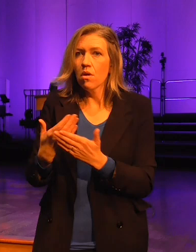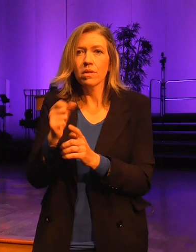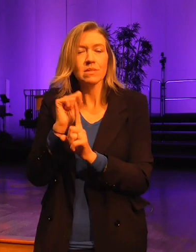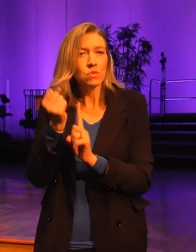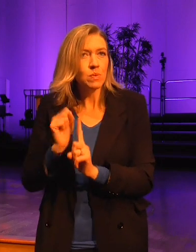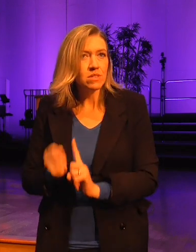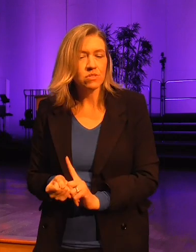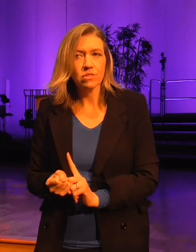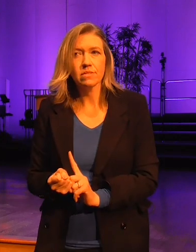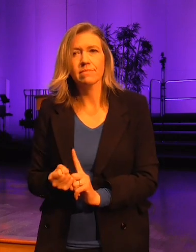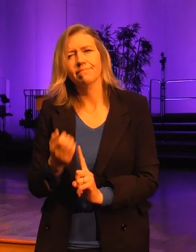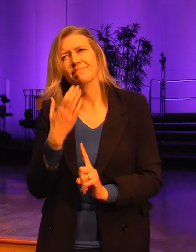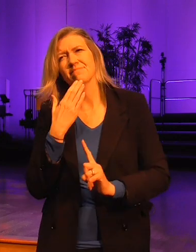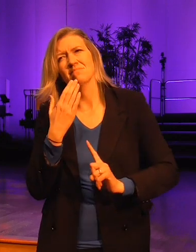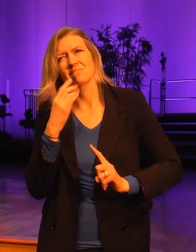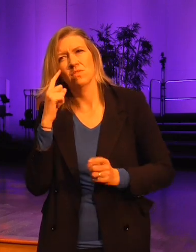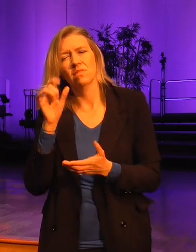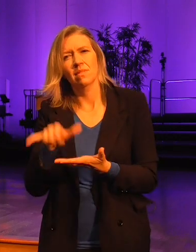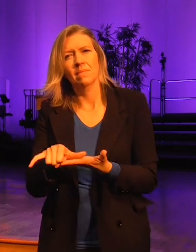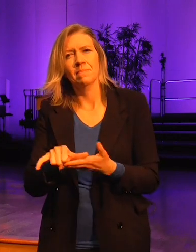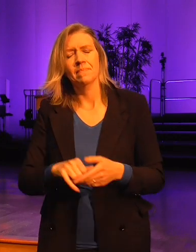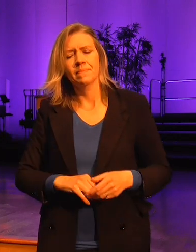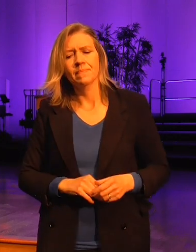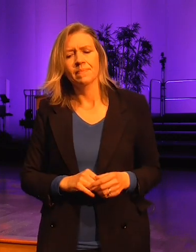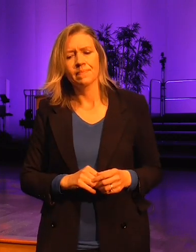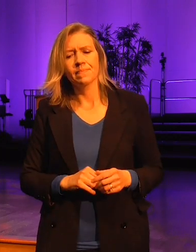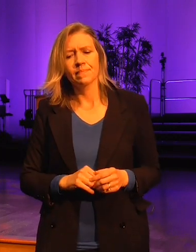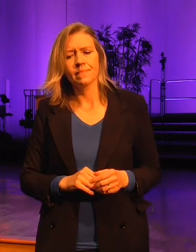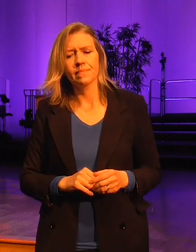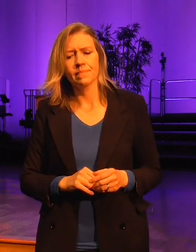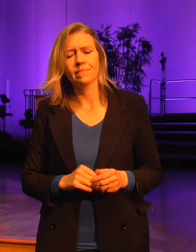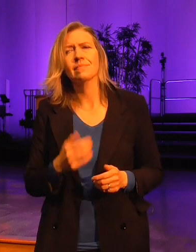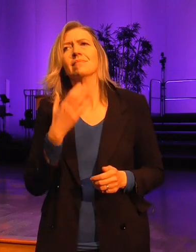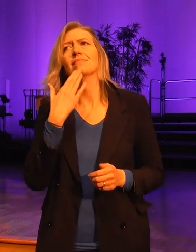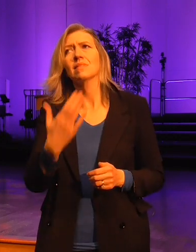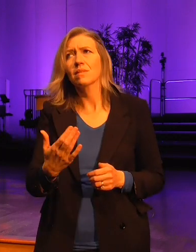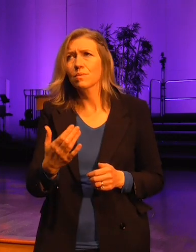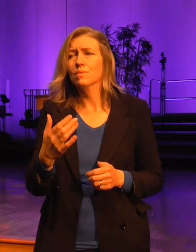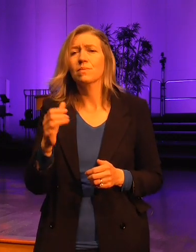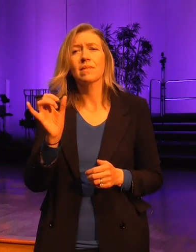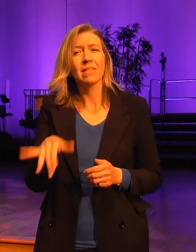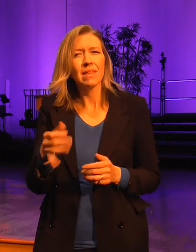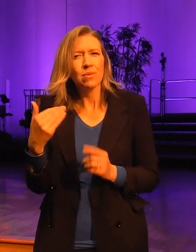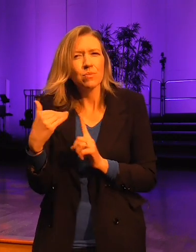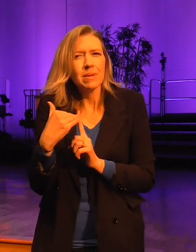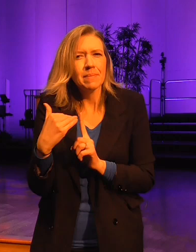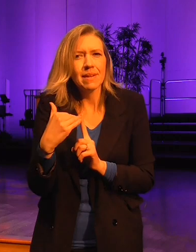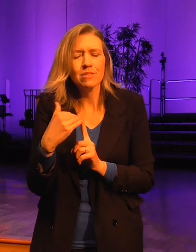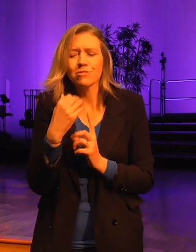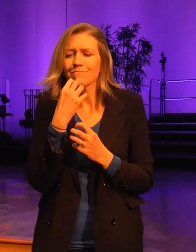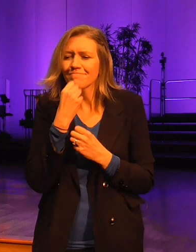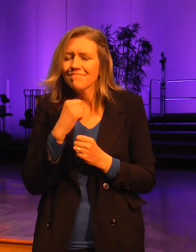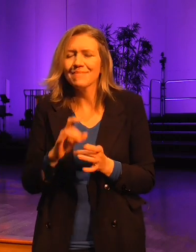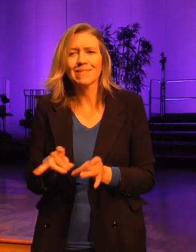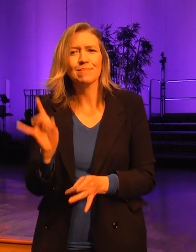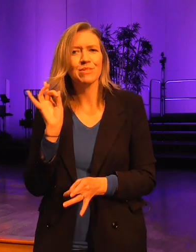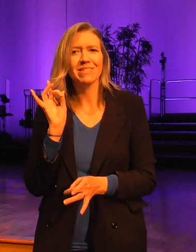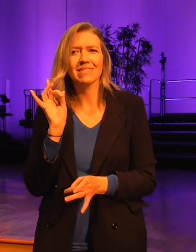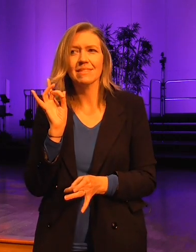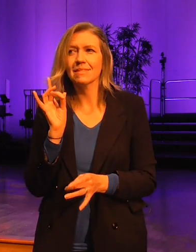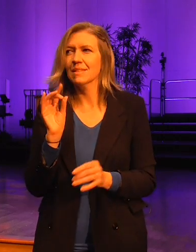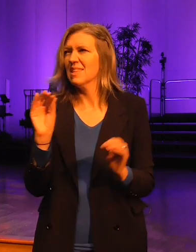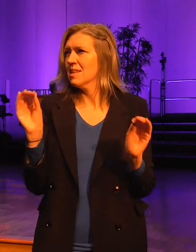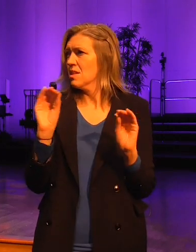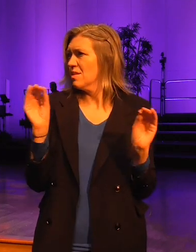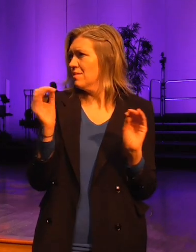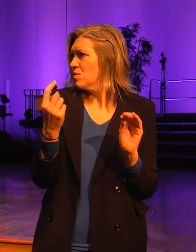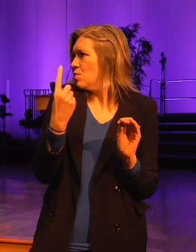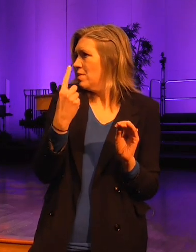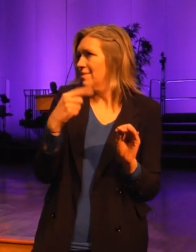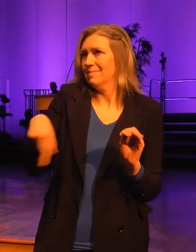thank you for that thank you for that reminder dear spirit that none of us go through this life